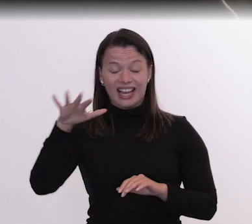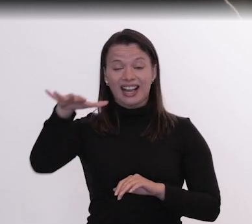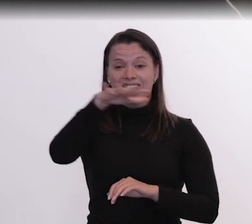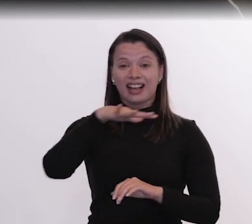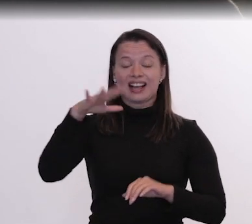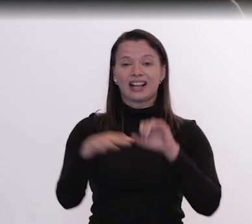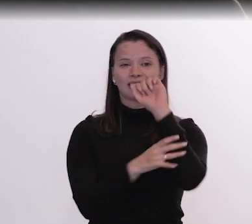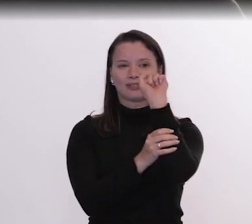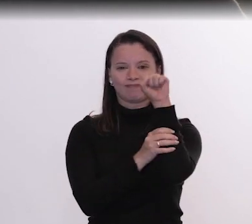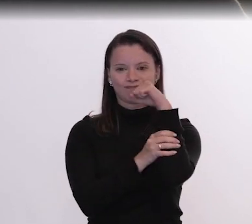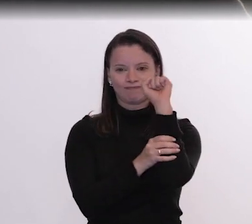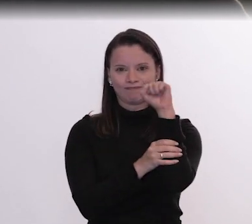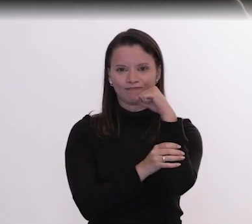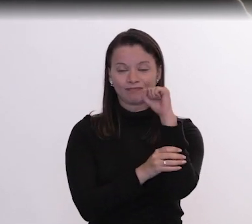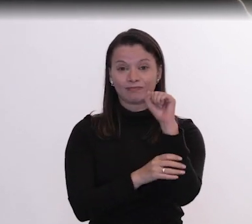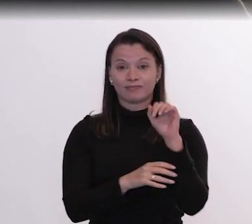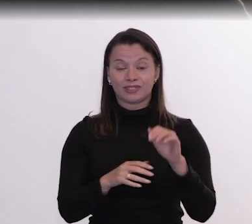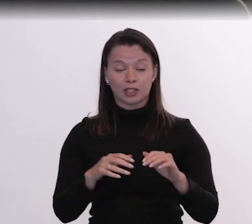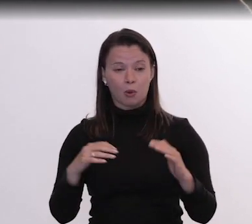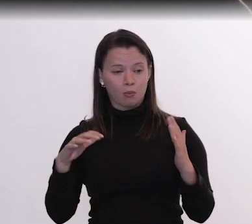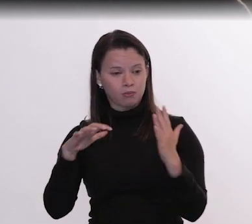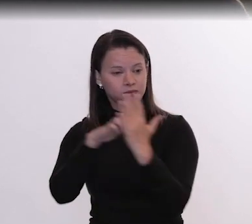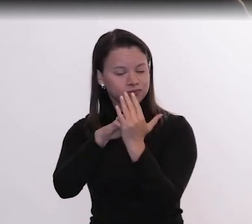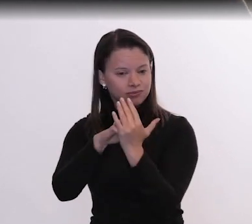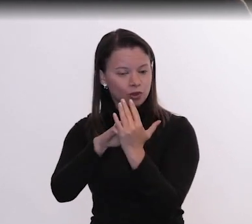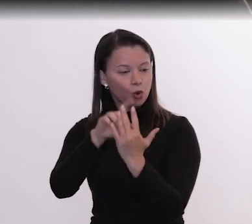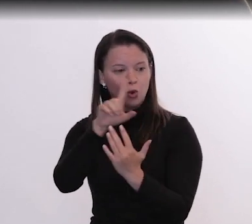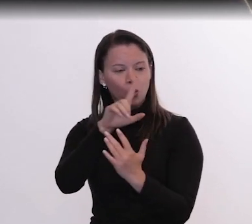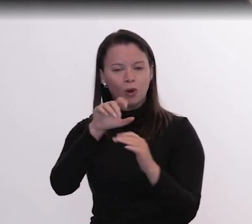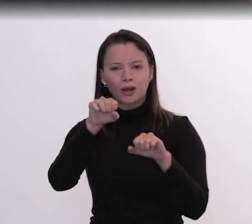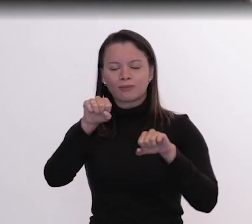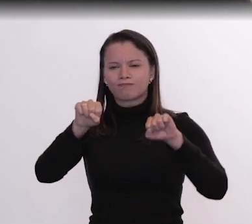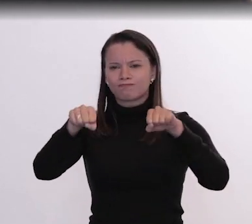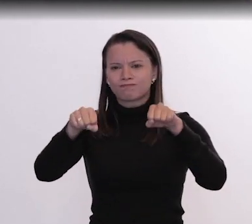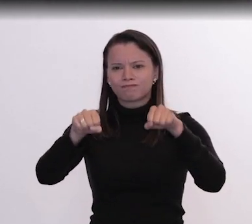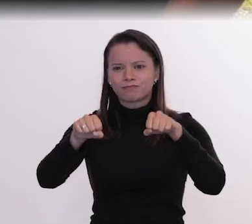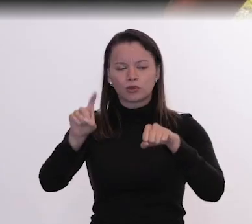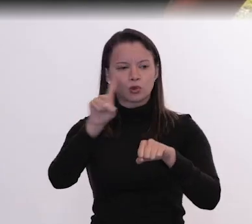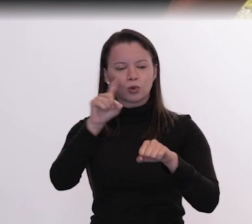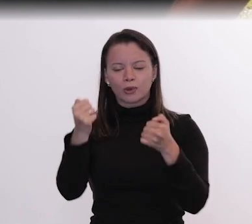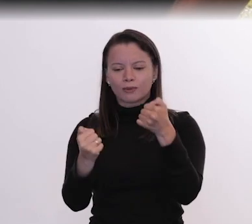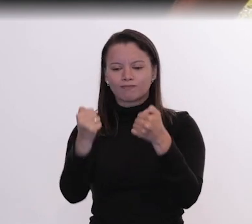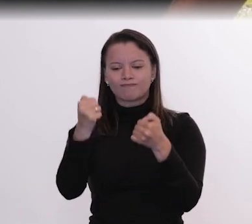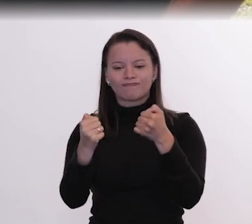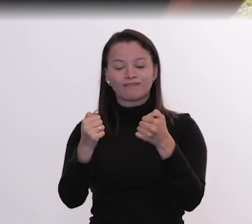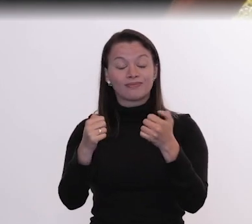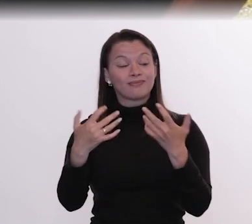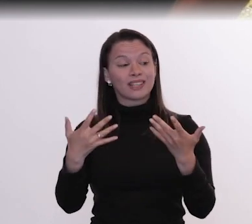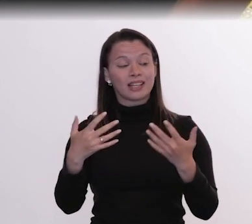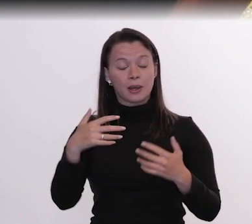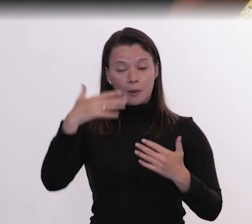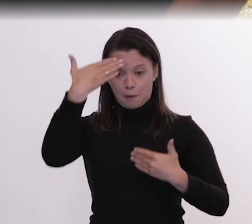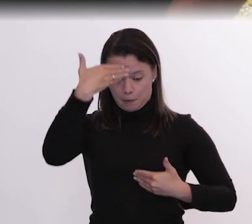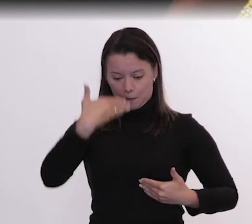due to traffic accidents, is not because of car or motorcycle accidents, but because of falls on cracked sidewalks.